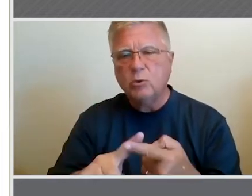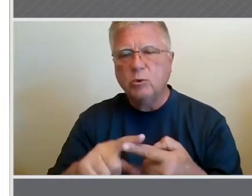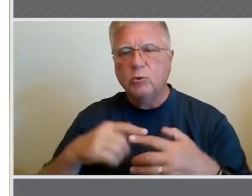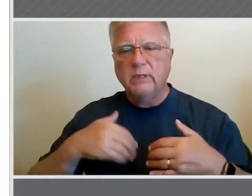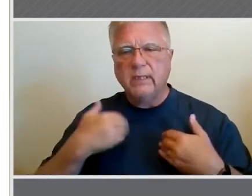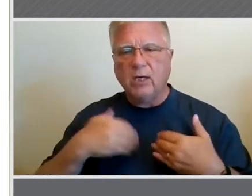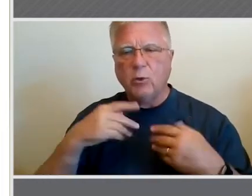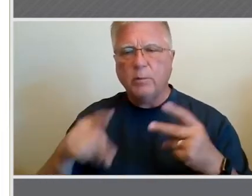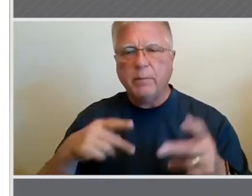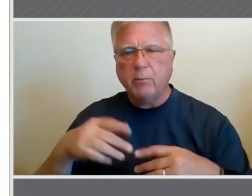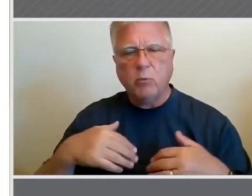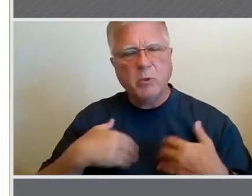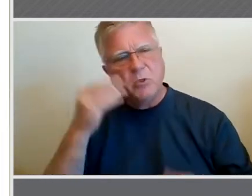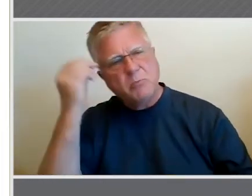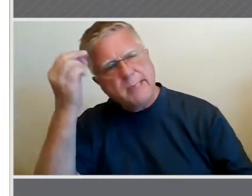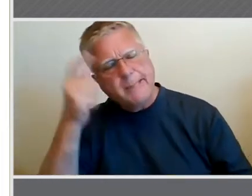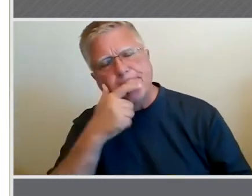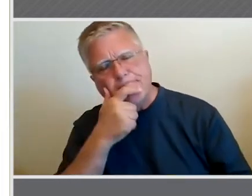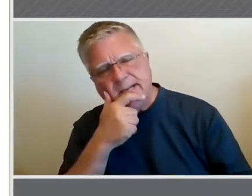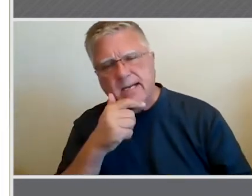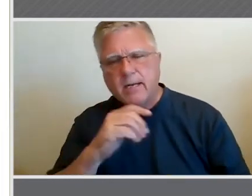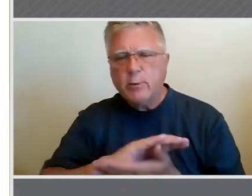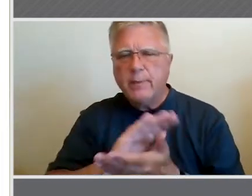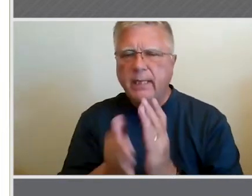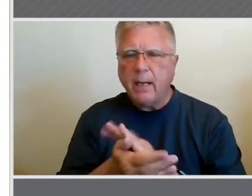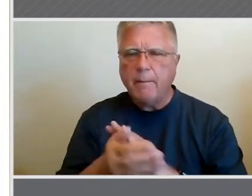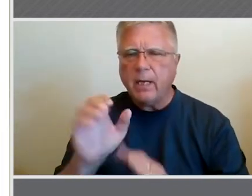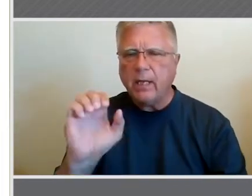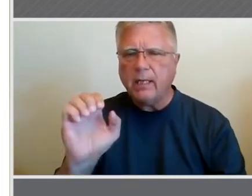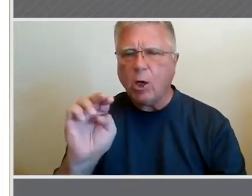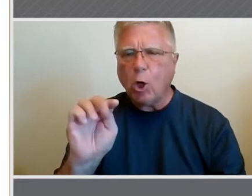who are thinking about entrepreneurship and how to think about creating, you know, a new